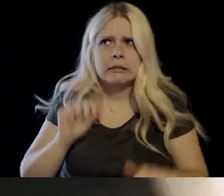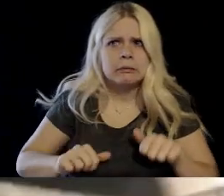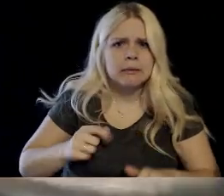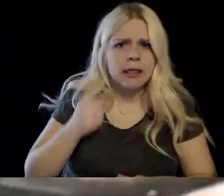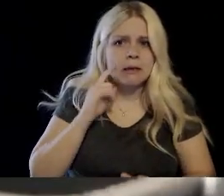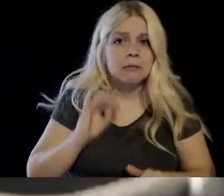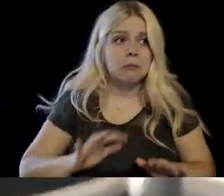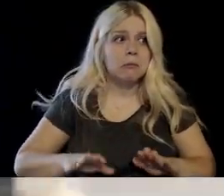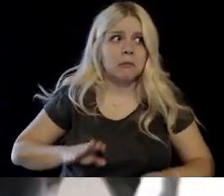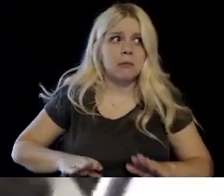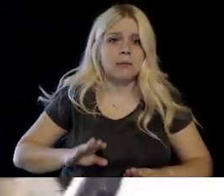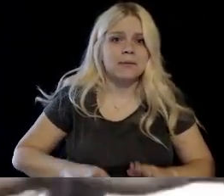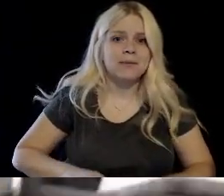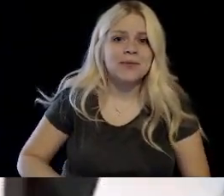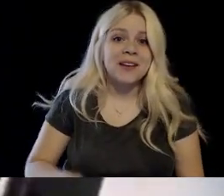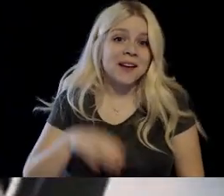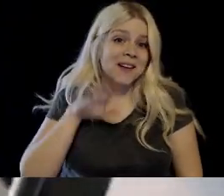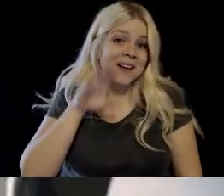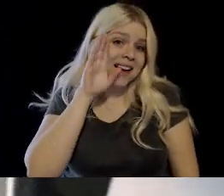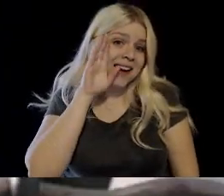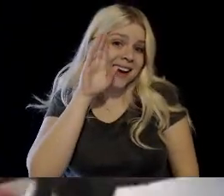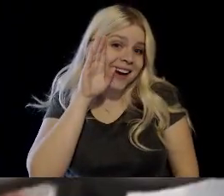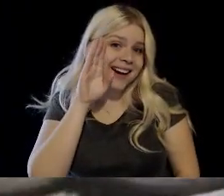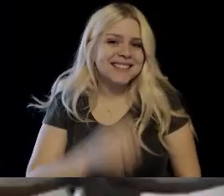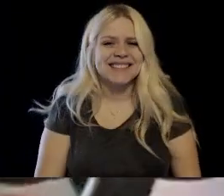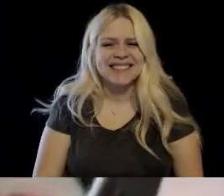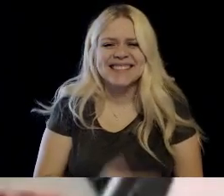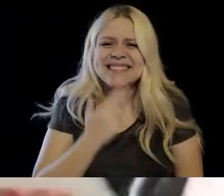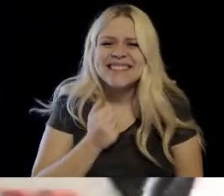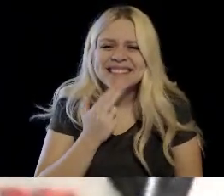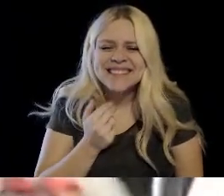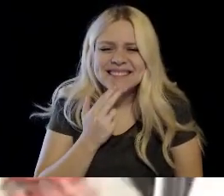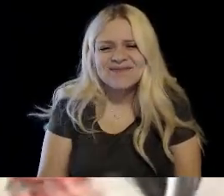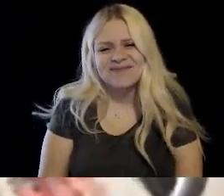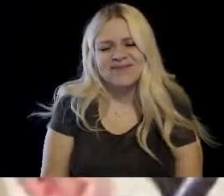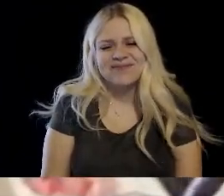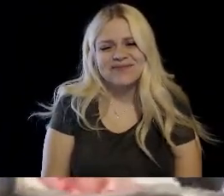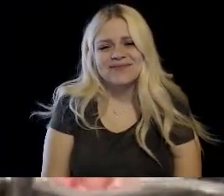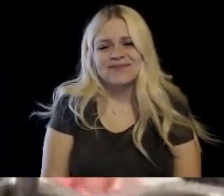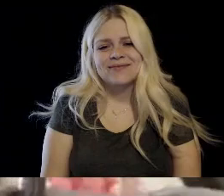Erica: Oh. Oh. Oh. Hi. Hi, handsome. Oh my goodness. I tell you what, you guys, keepers